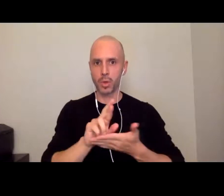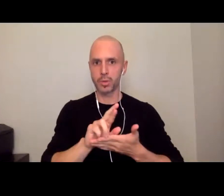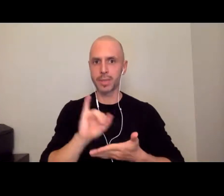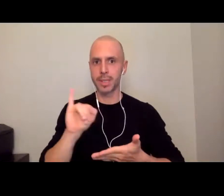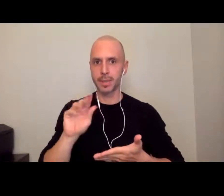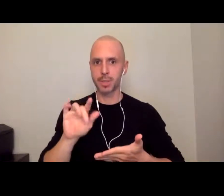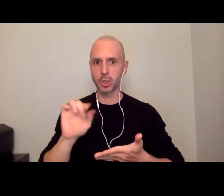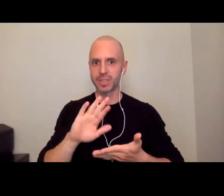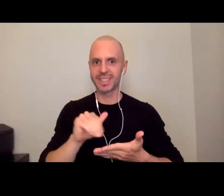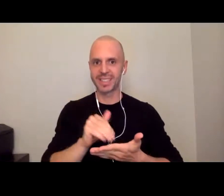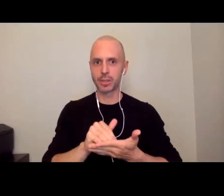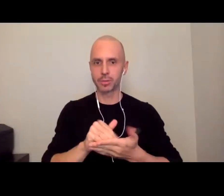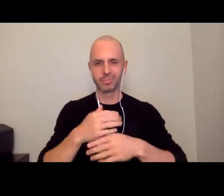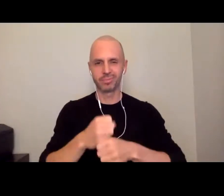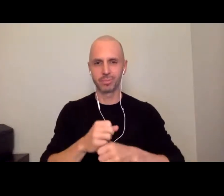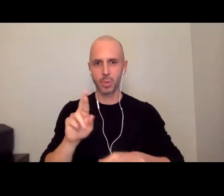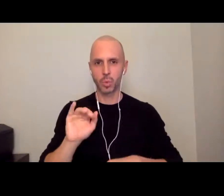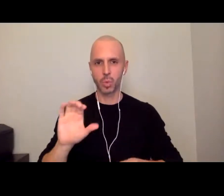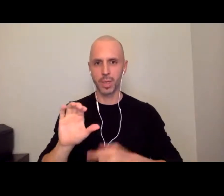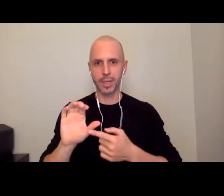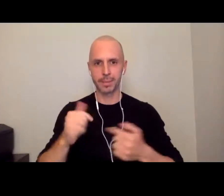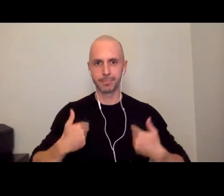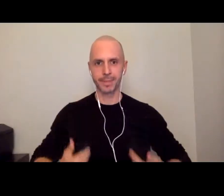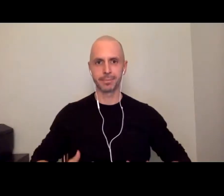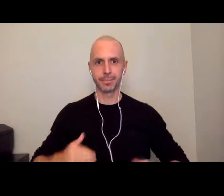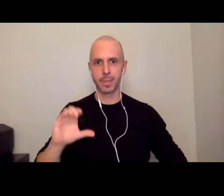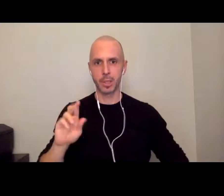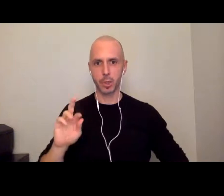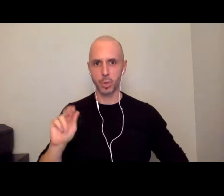of the RIC I would like to thank you all for joining us tonight for Dana Claxton's lecture